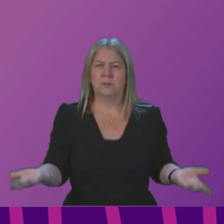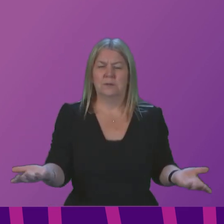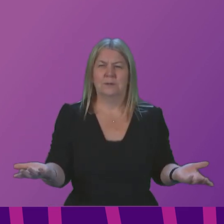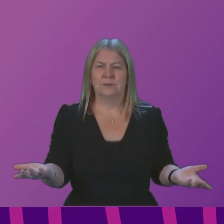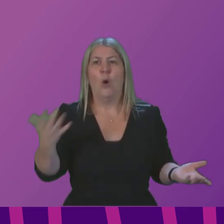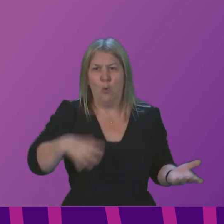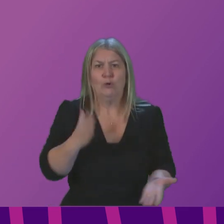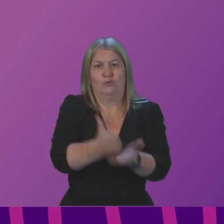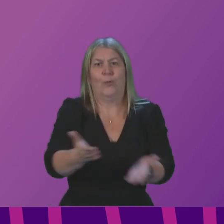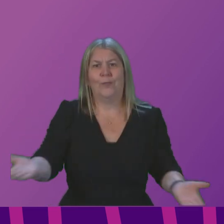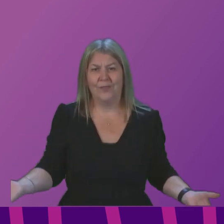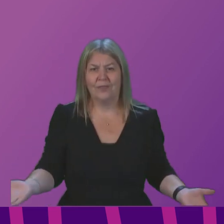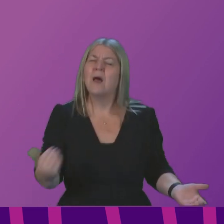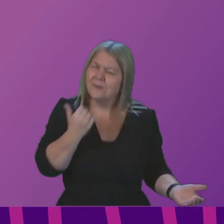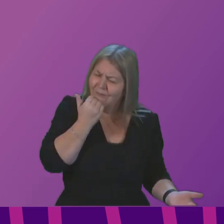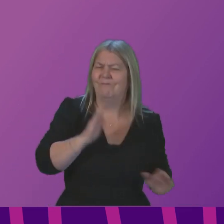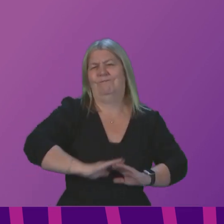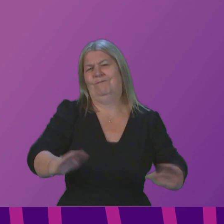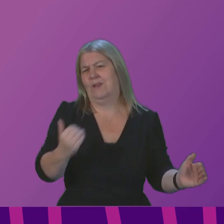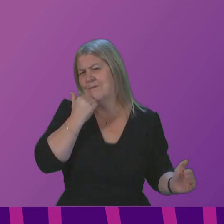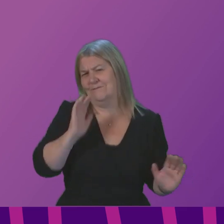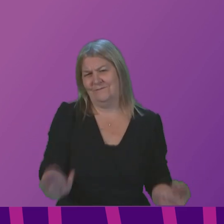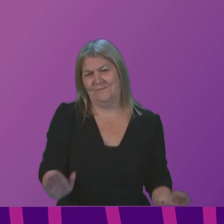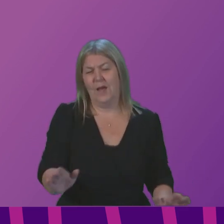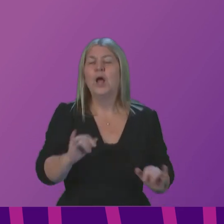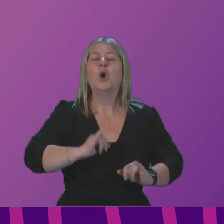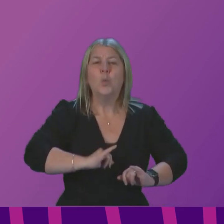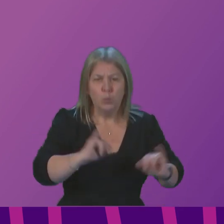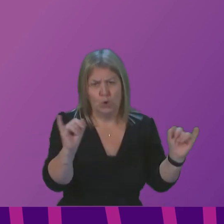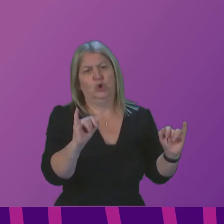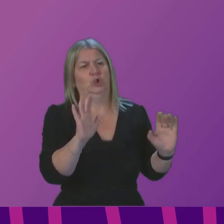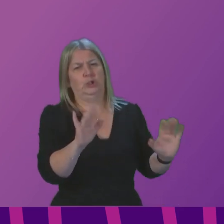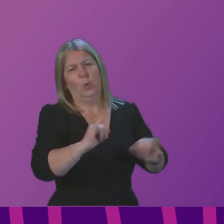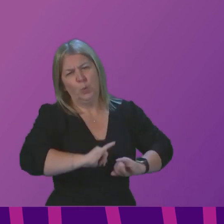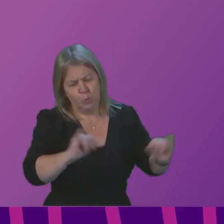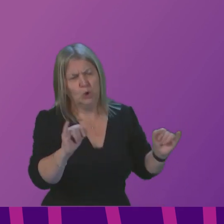Enough is enough. This is the worst scandal of the devolution era. In any other country